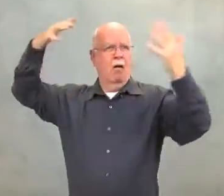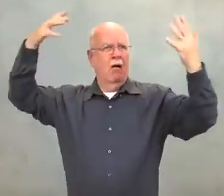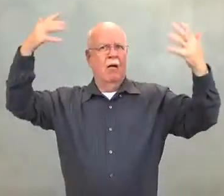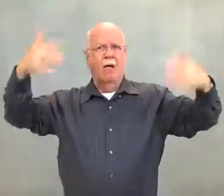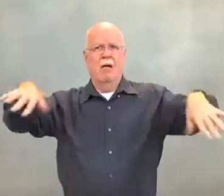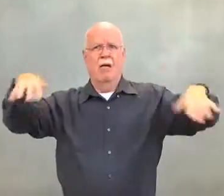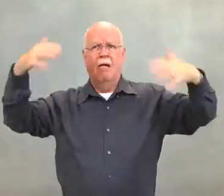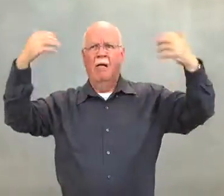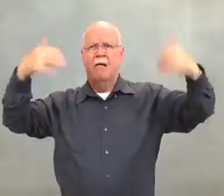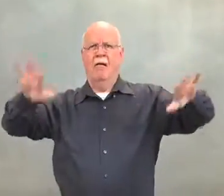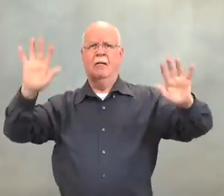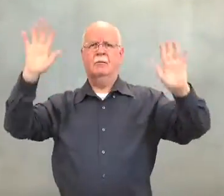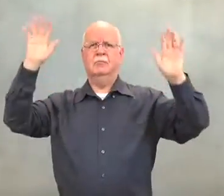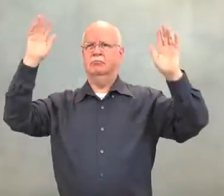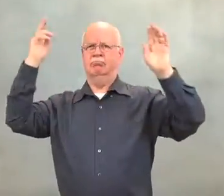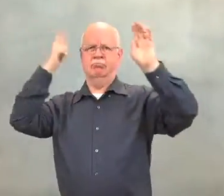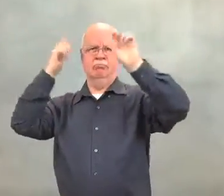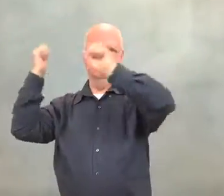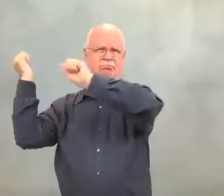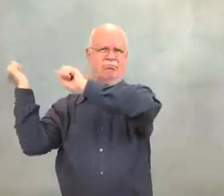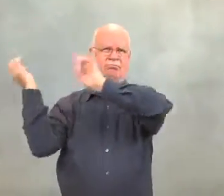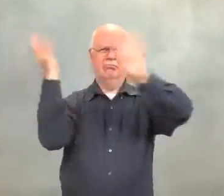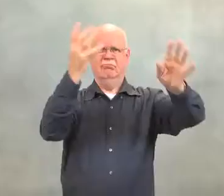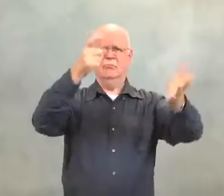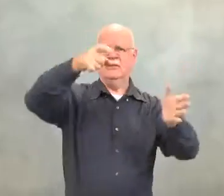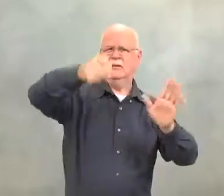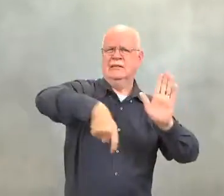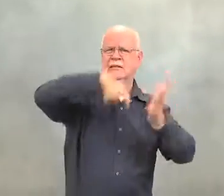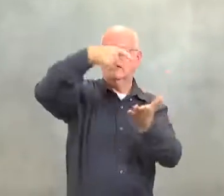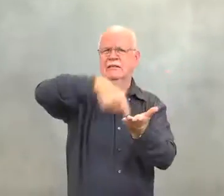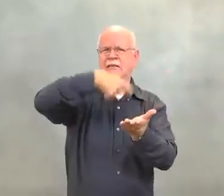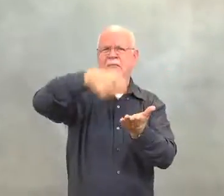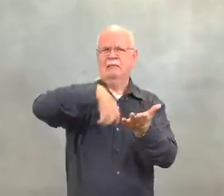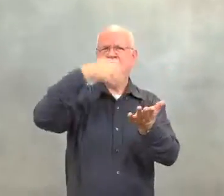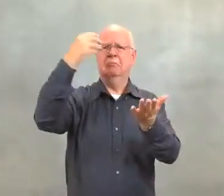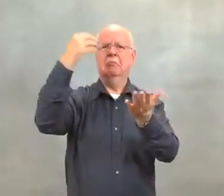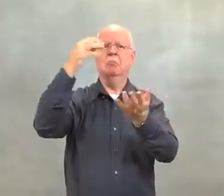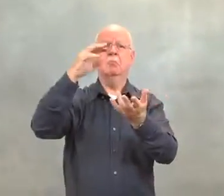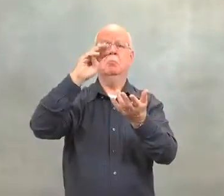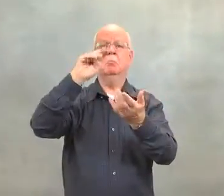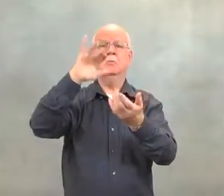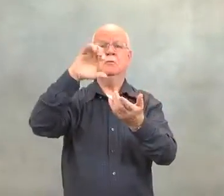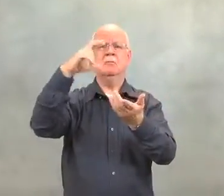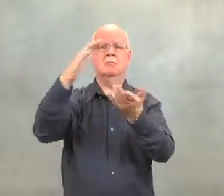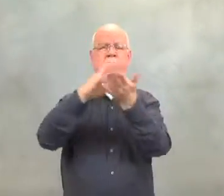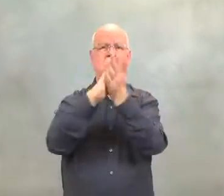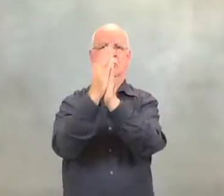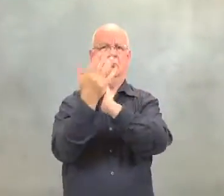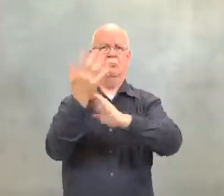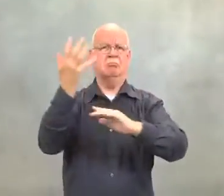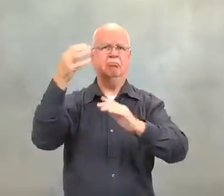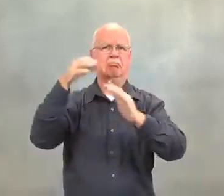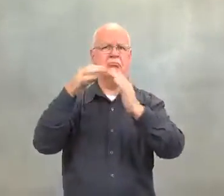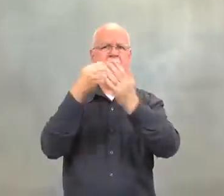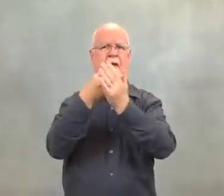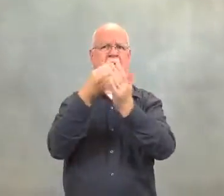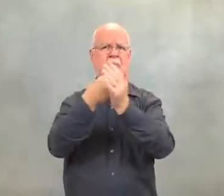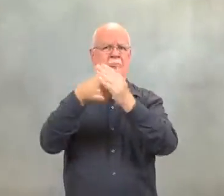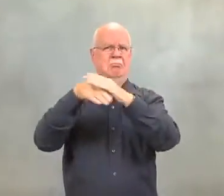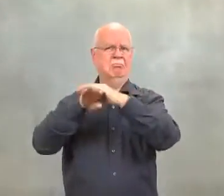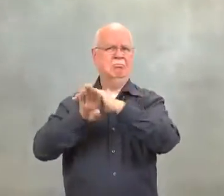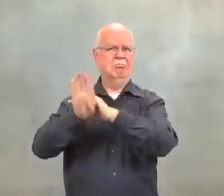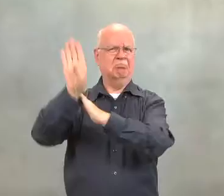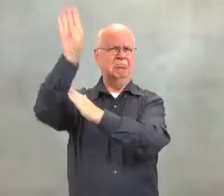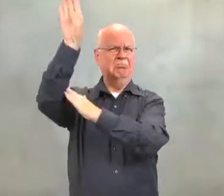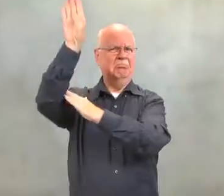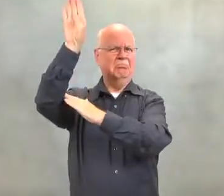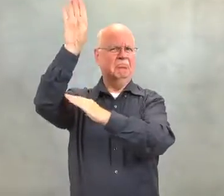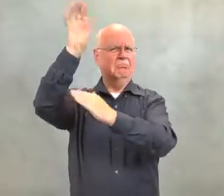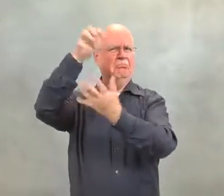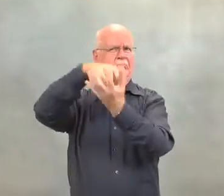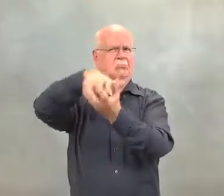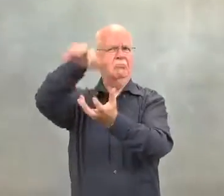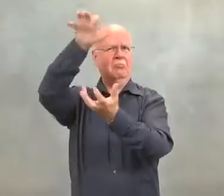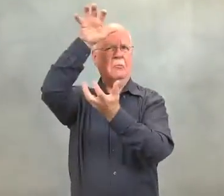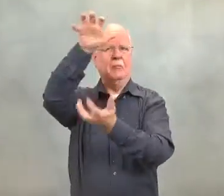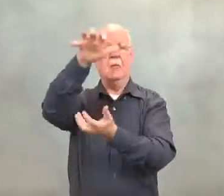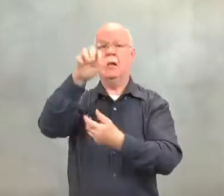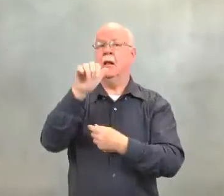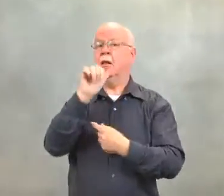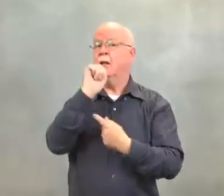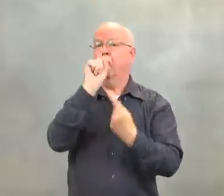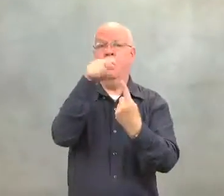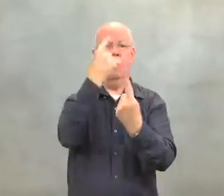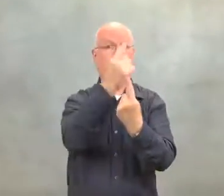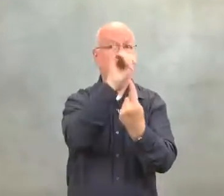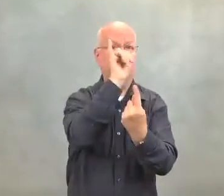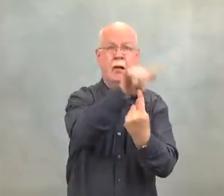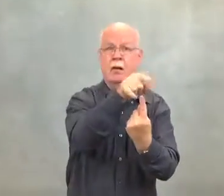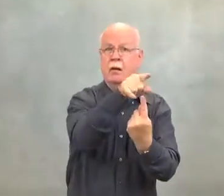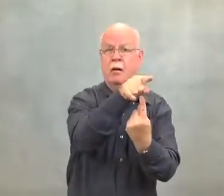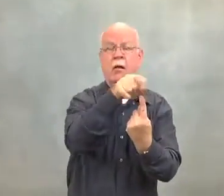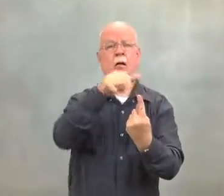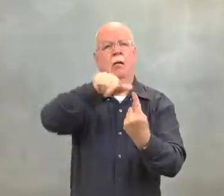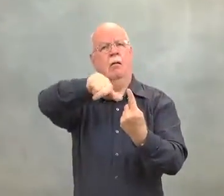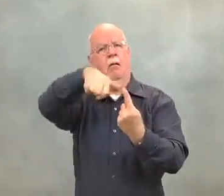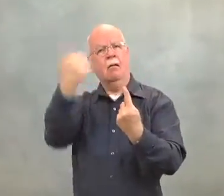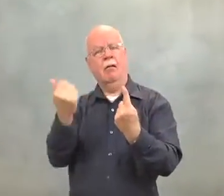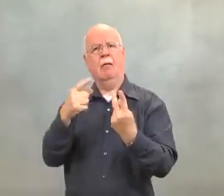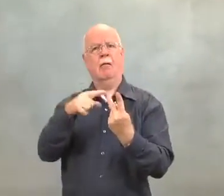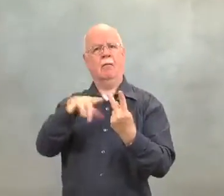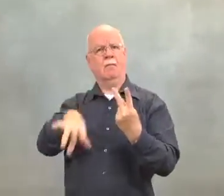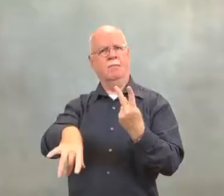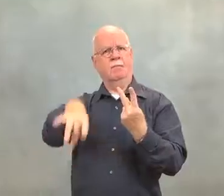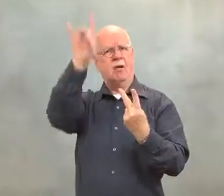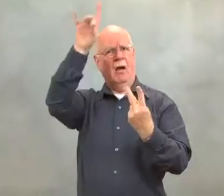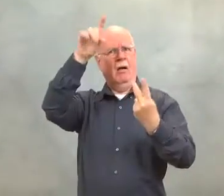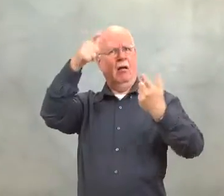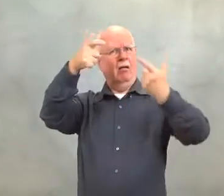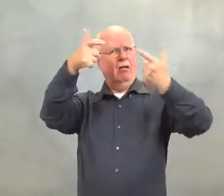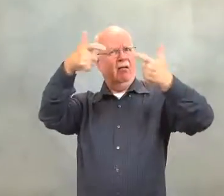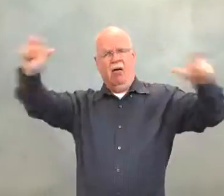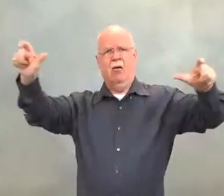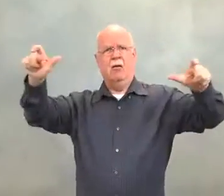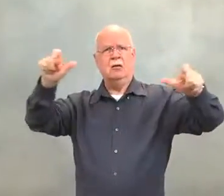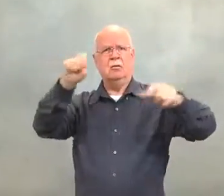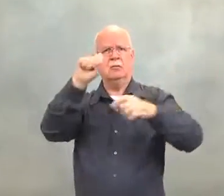There was a rush to mine these materials and Michigan was flush with cash.